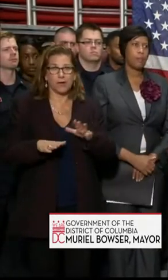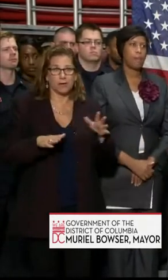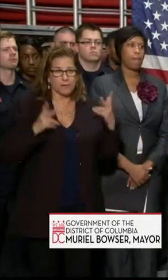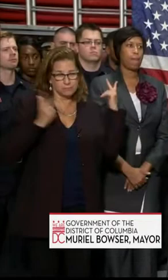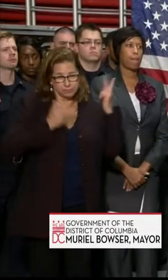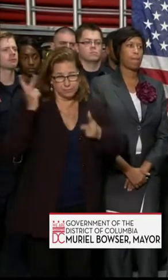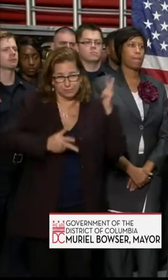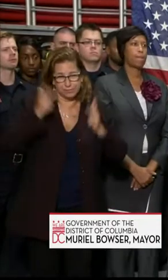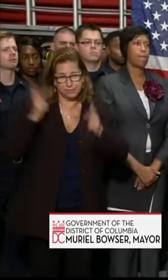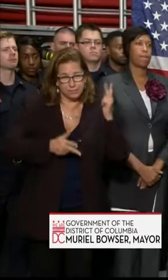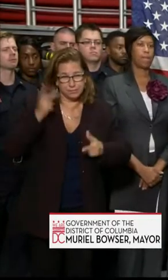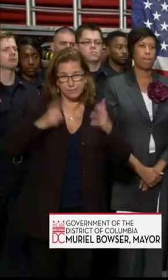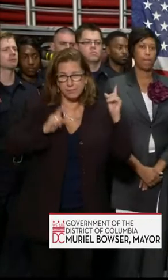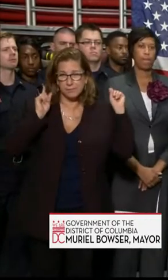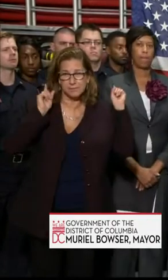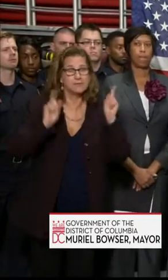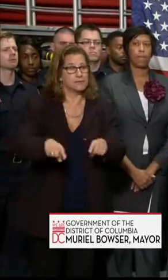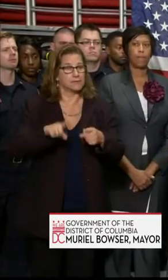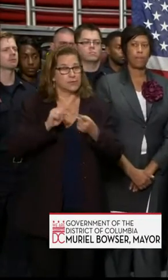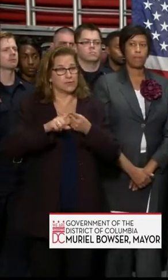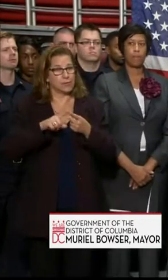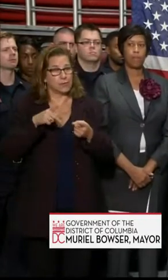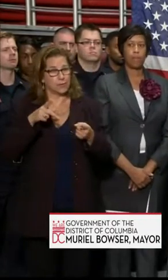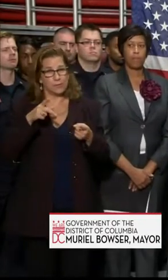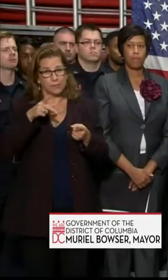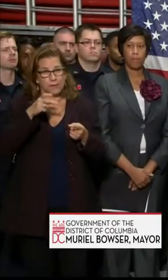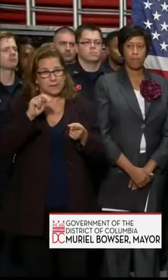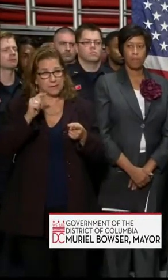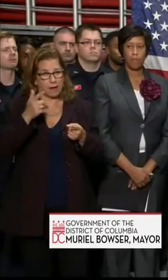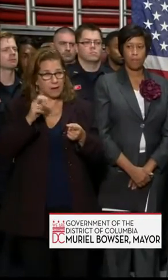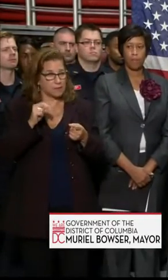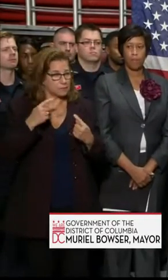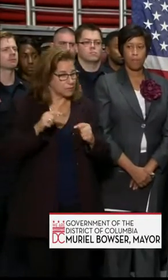BRAVEST RACING TO THE PENTAGON. AS OTHERS MADE EVERY ATTEMPT TO